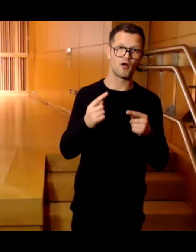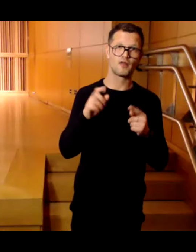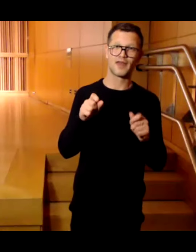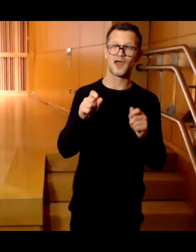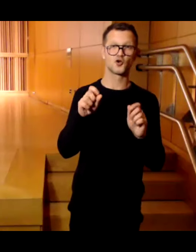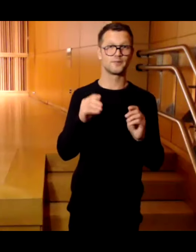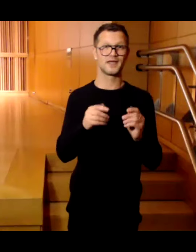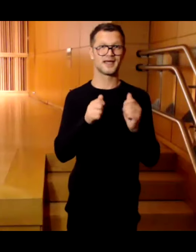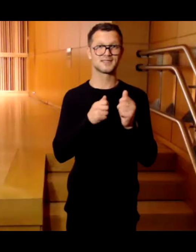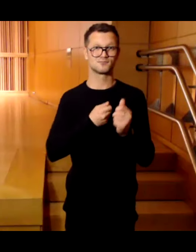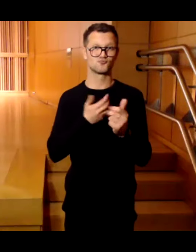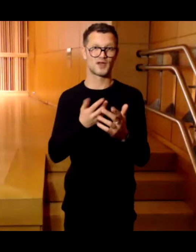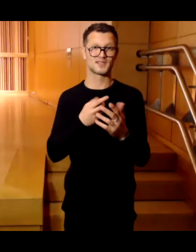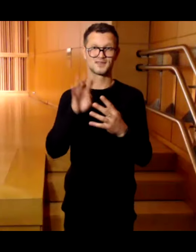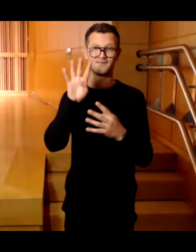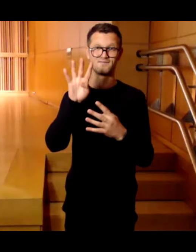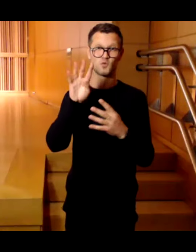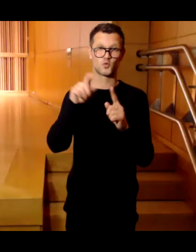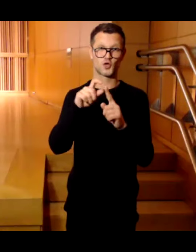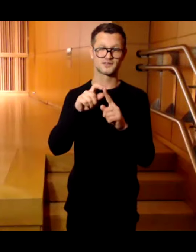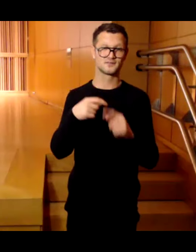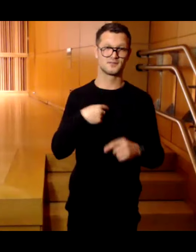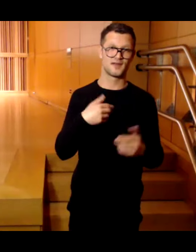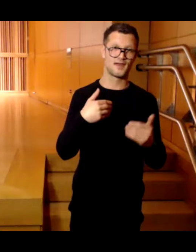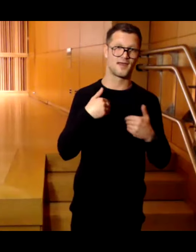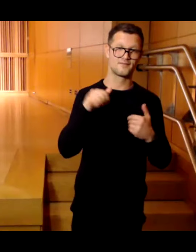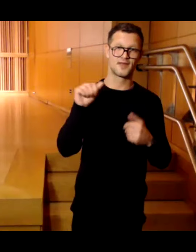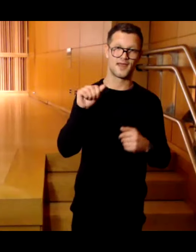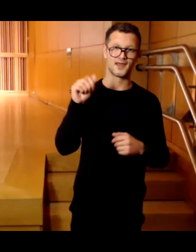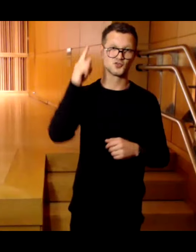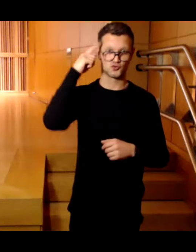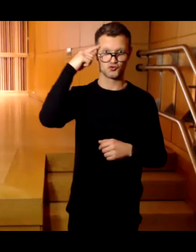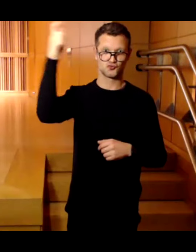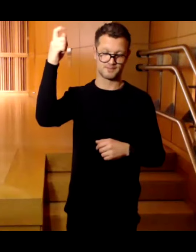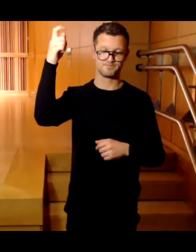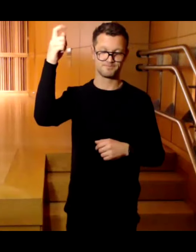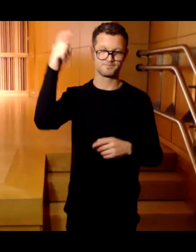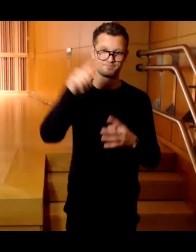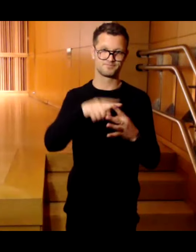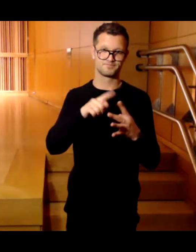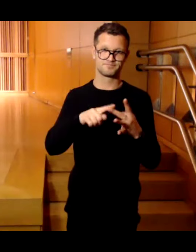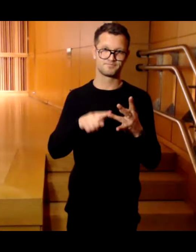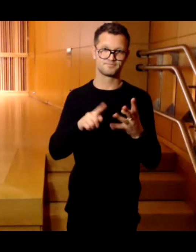words, I have a dream. Still, my focus is on how we might revivify.